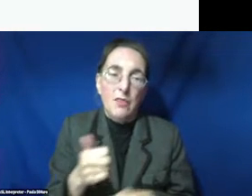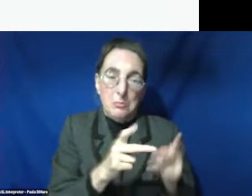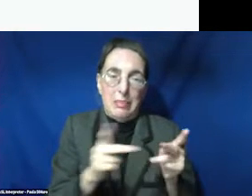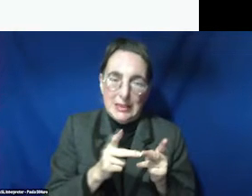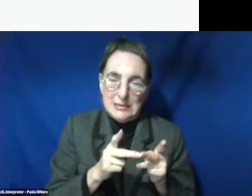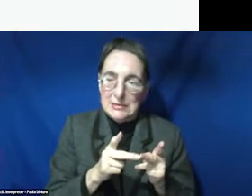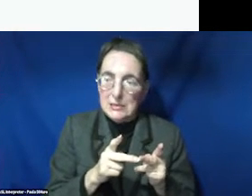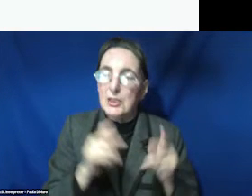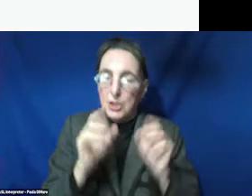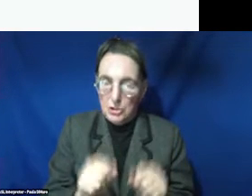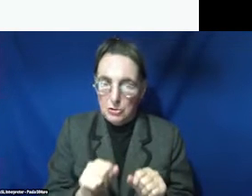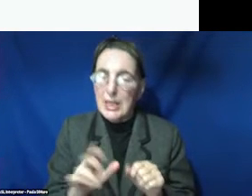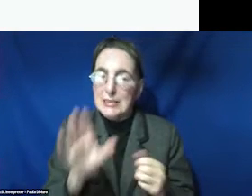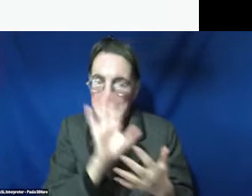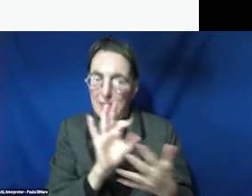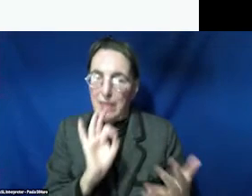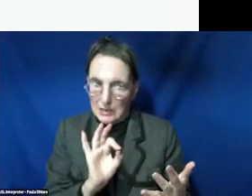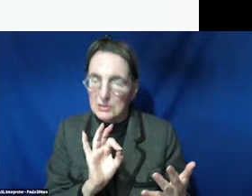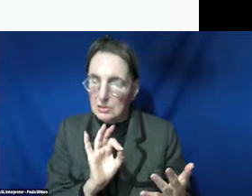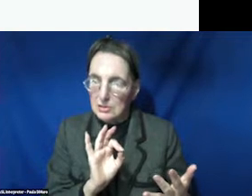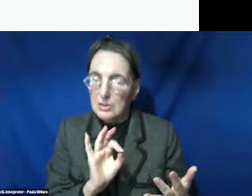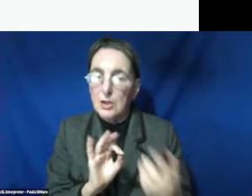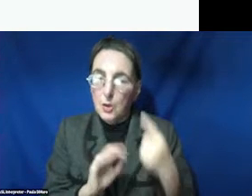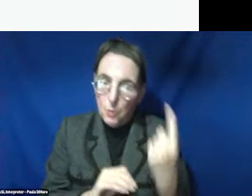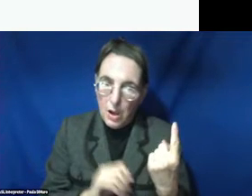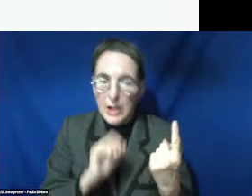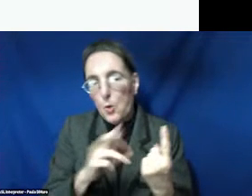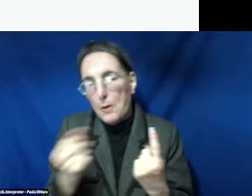You can go ahead and select one or many programs here.